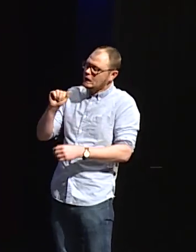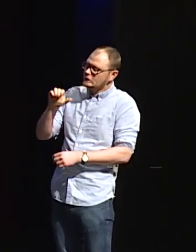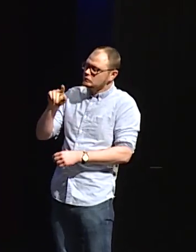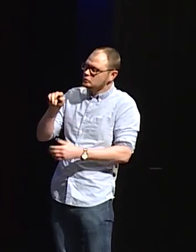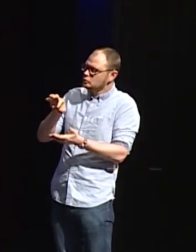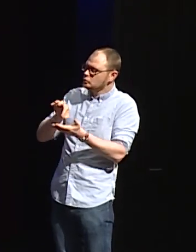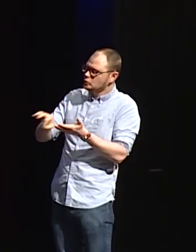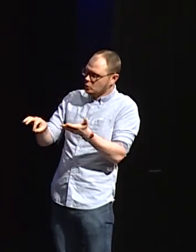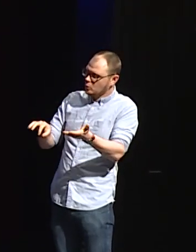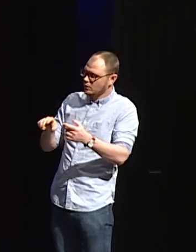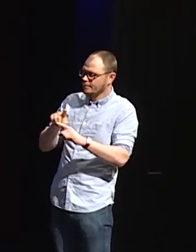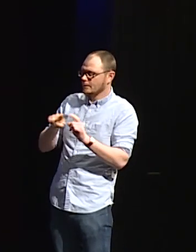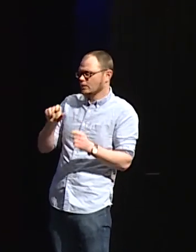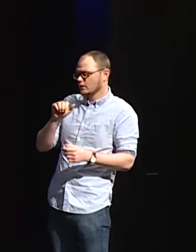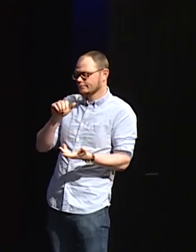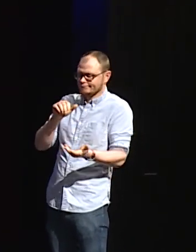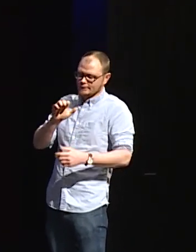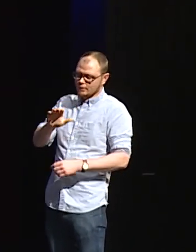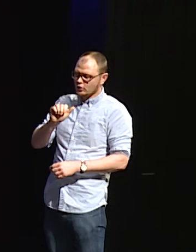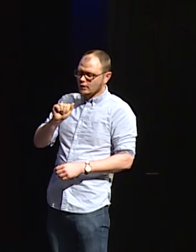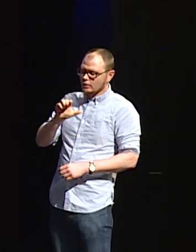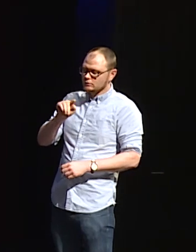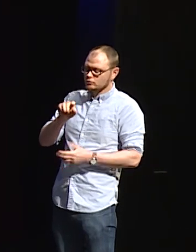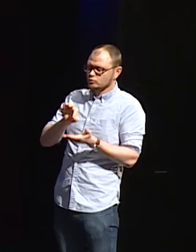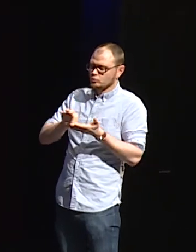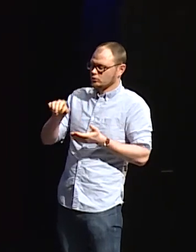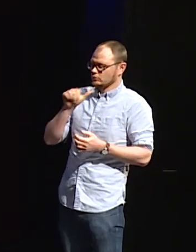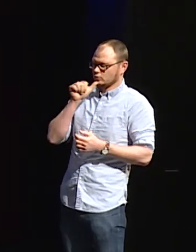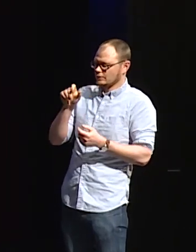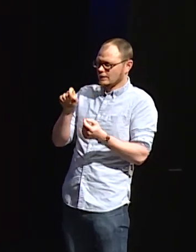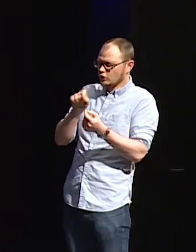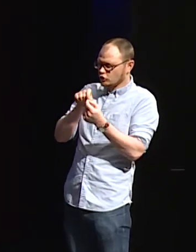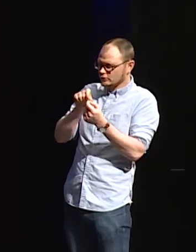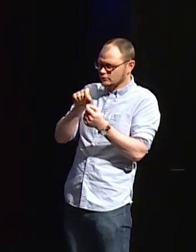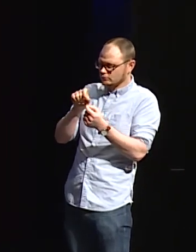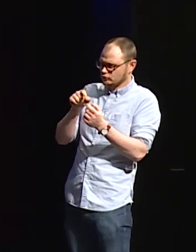in our students and their educational backgrounds.